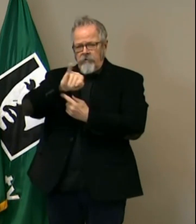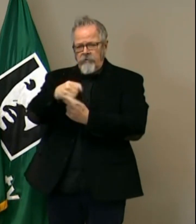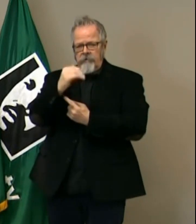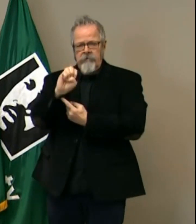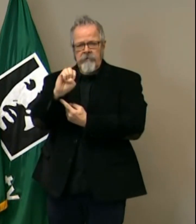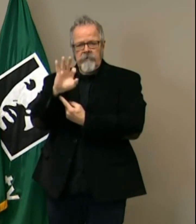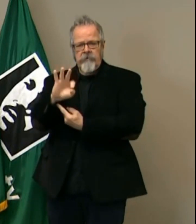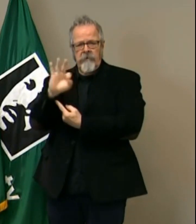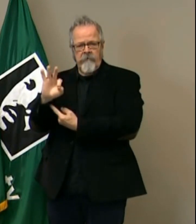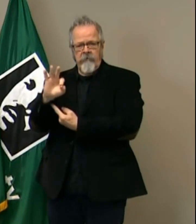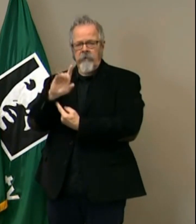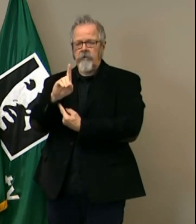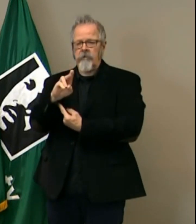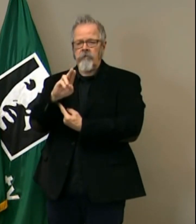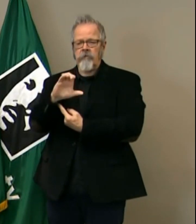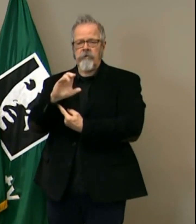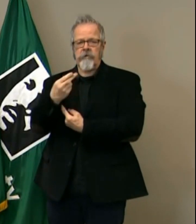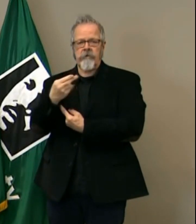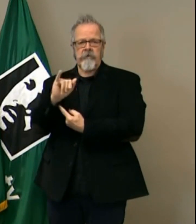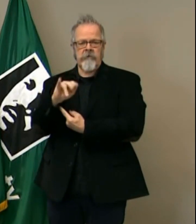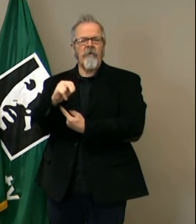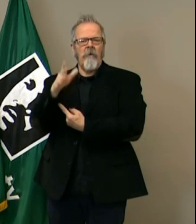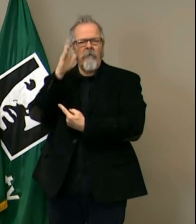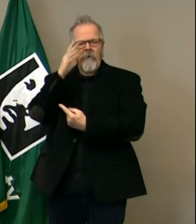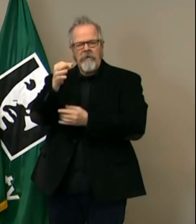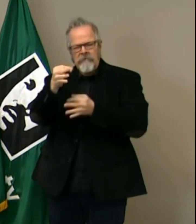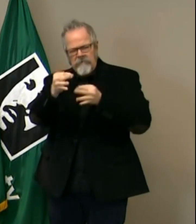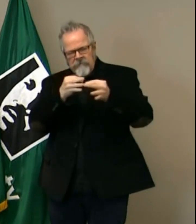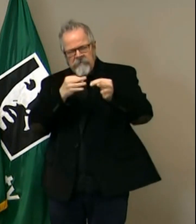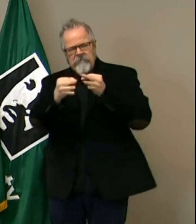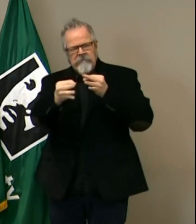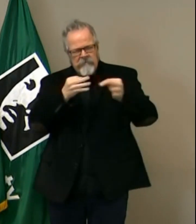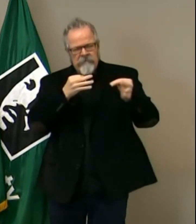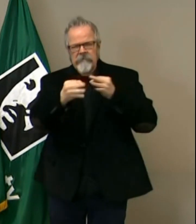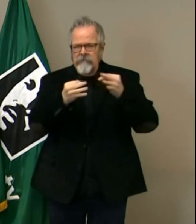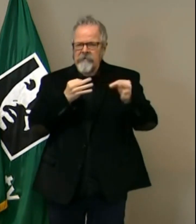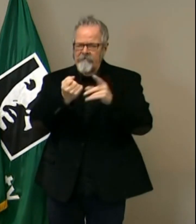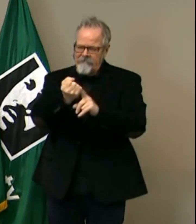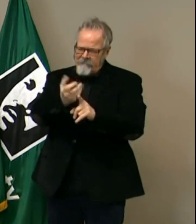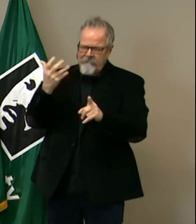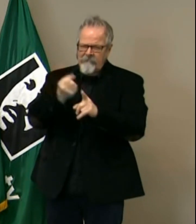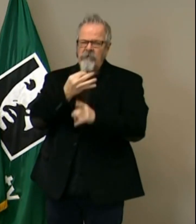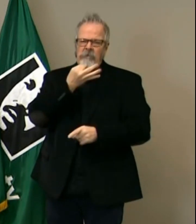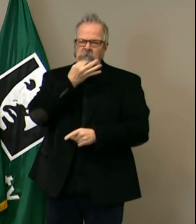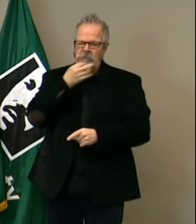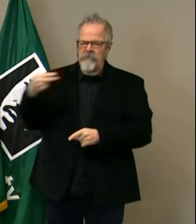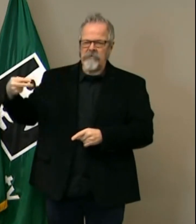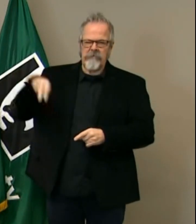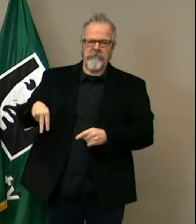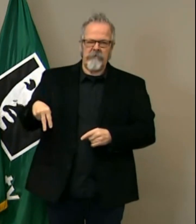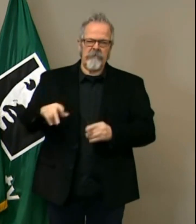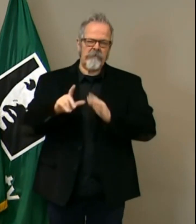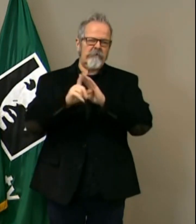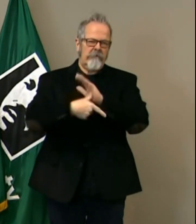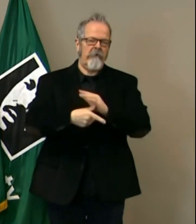consult with all of our cities there are 39 cities in King County about